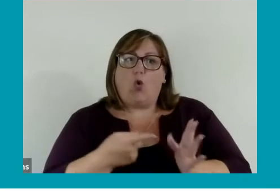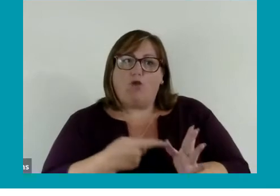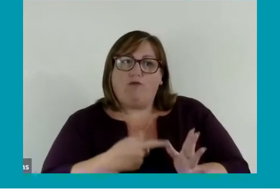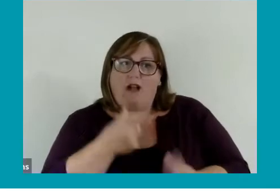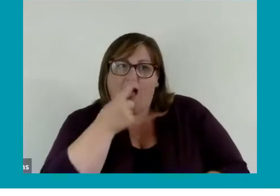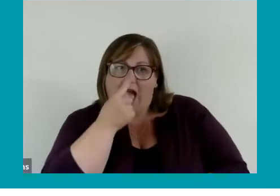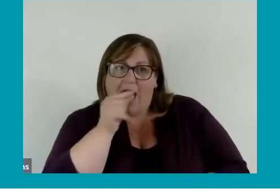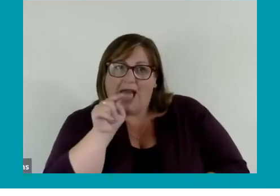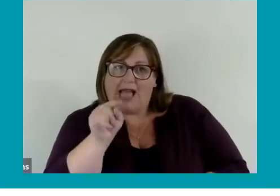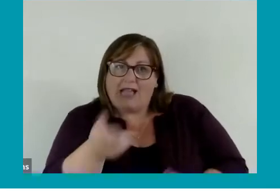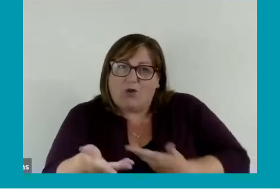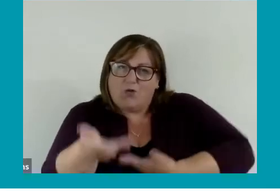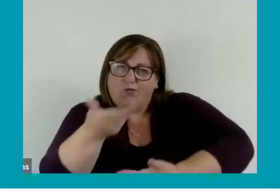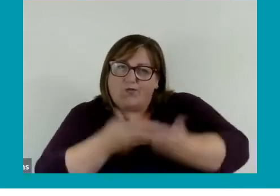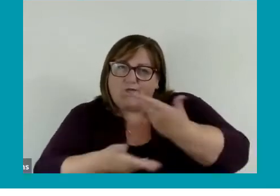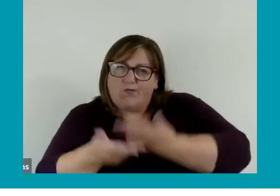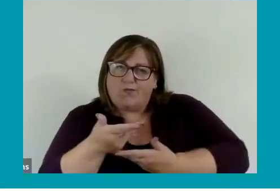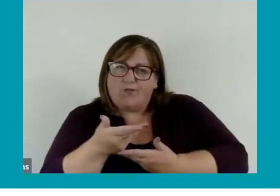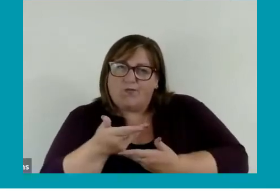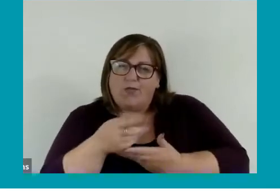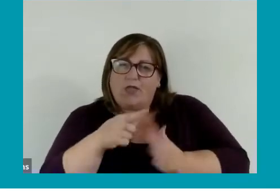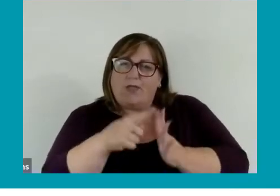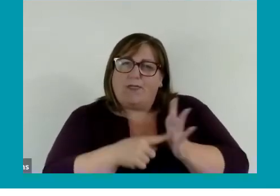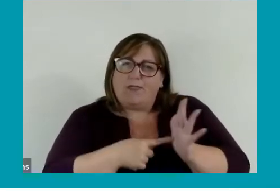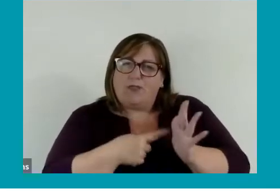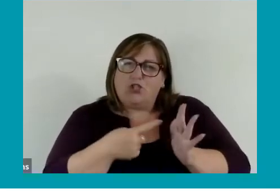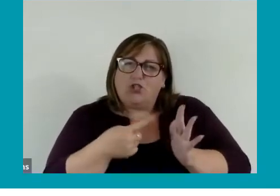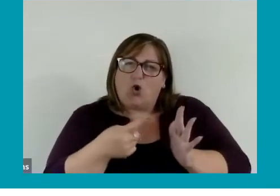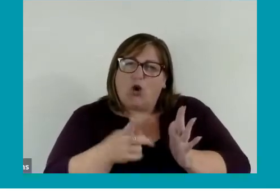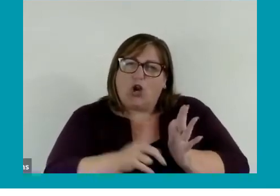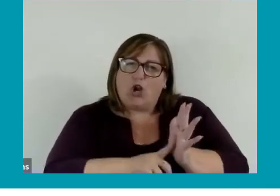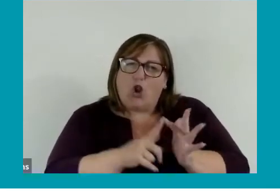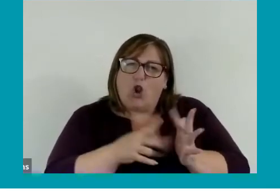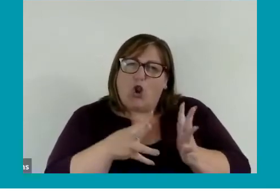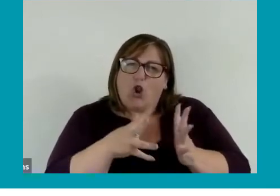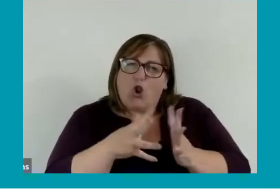i mean i did do a little bit of deep diving and i just wanted to share with your audience